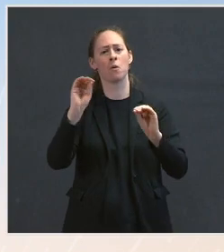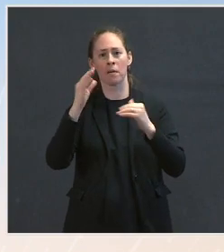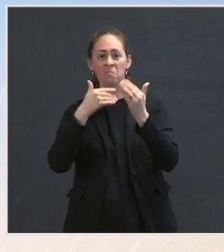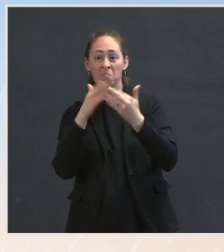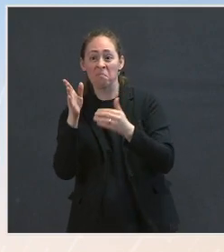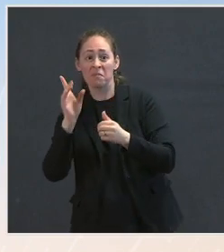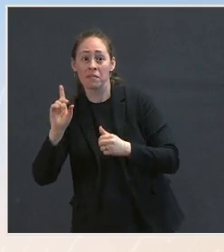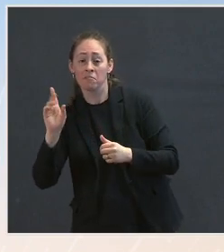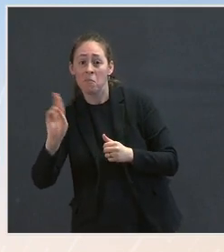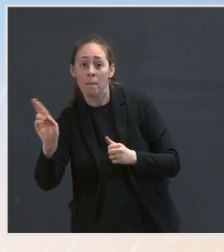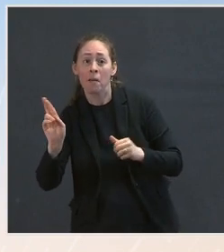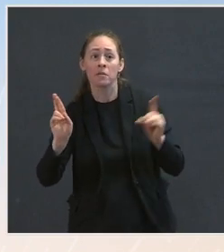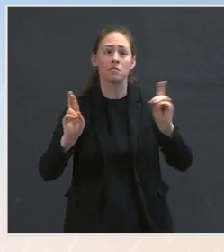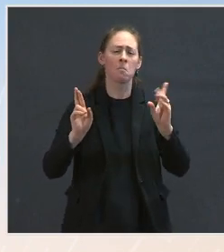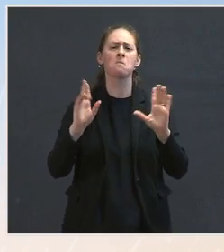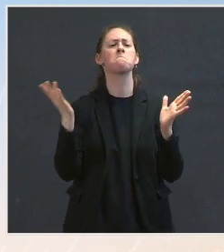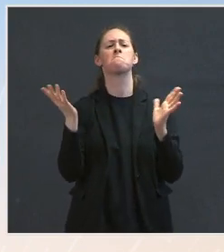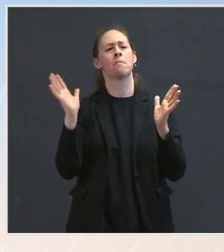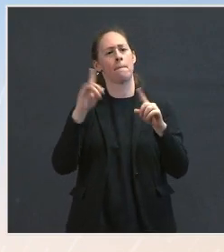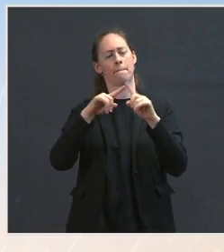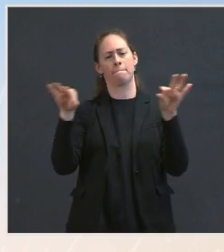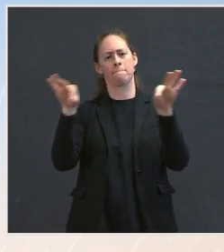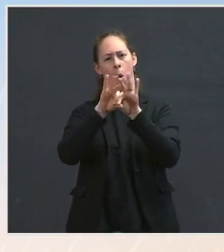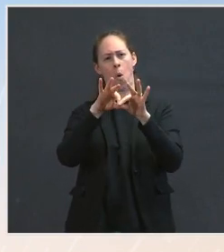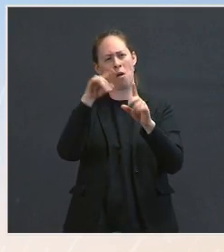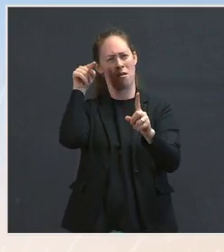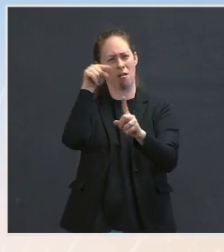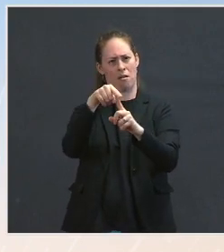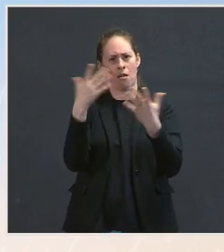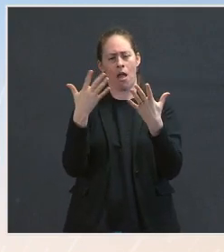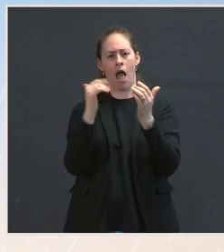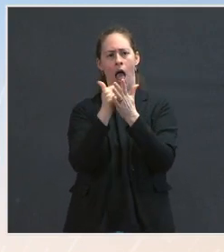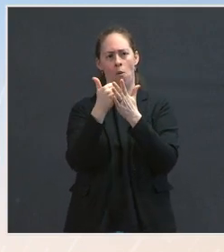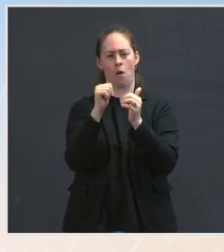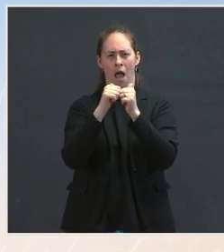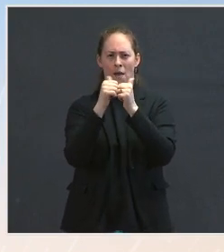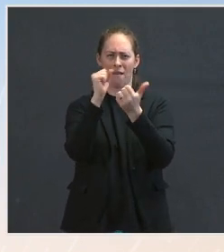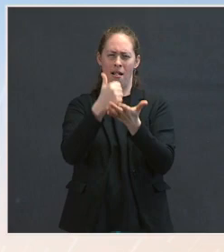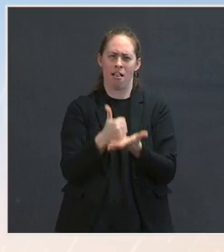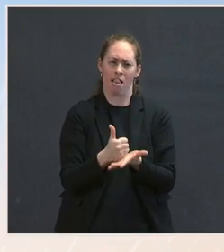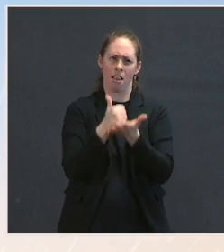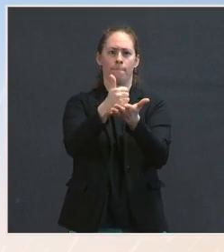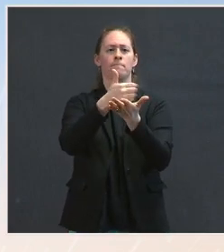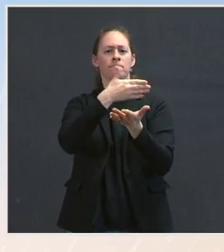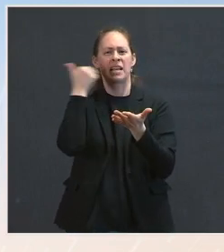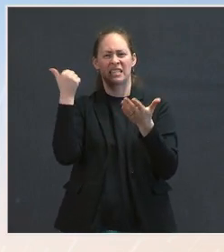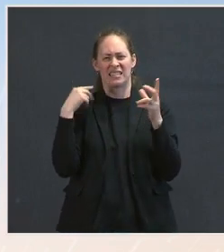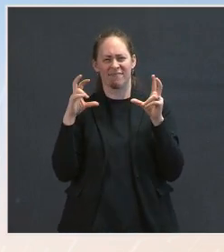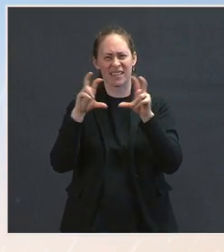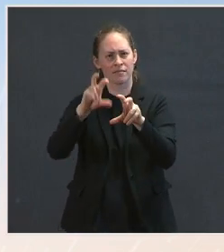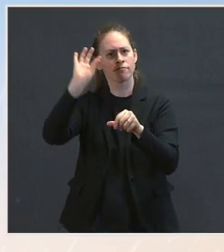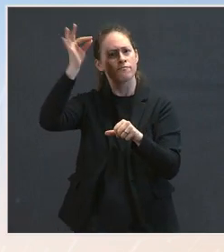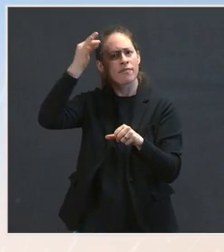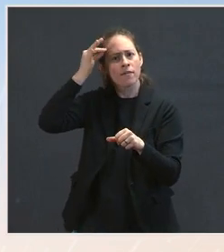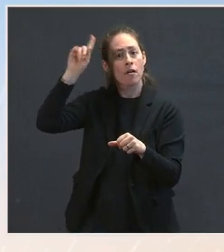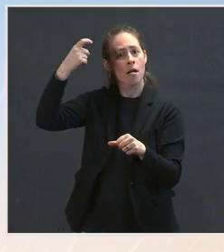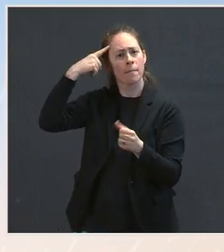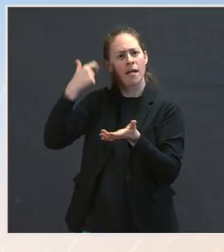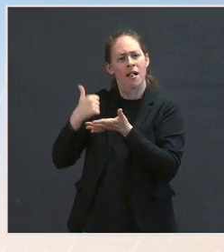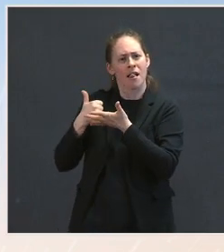to tap into all the resources in the federal government, to make sure the people of Texas know we're thinking about them, we're fighting for them, and we're going to continue